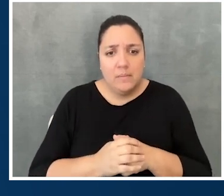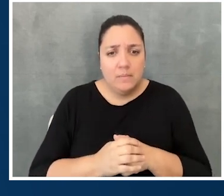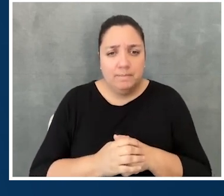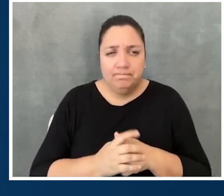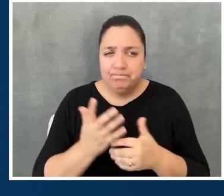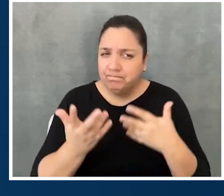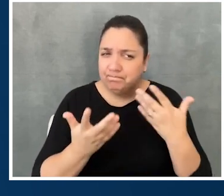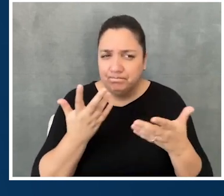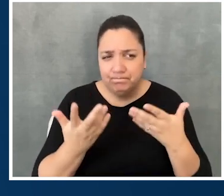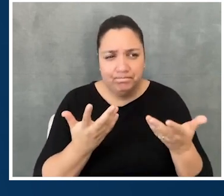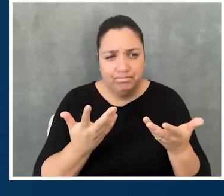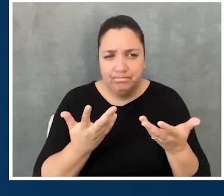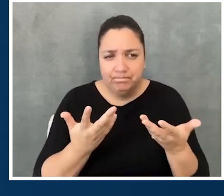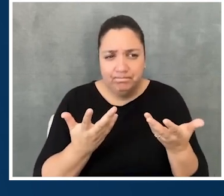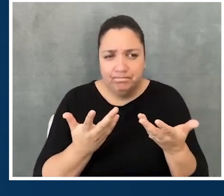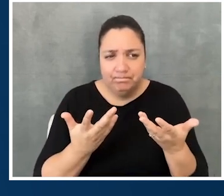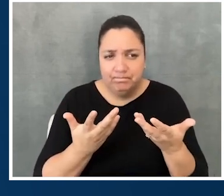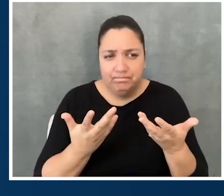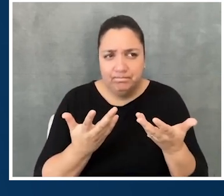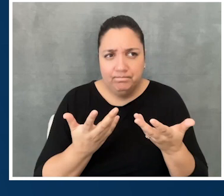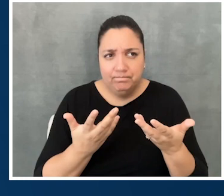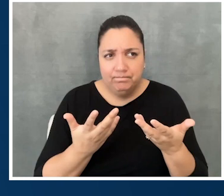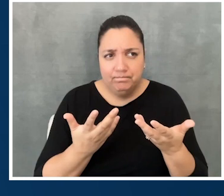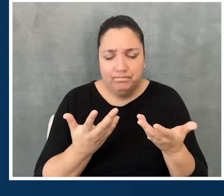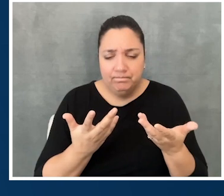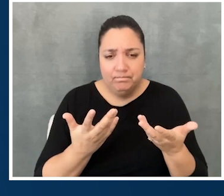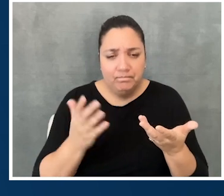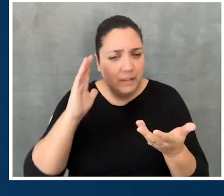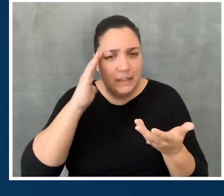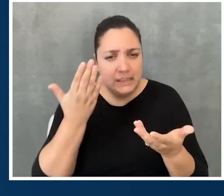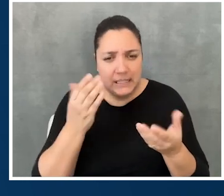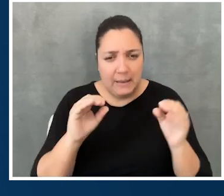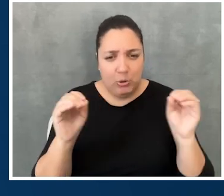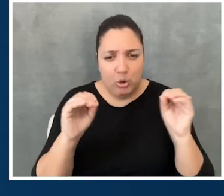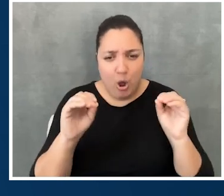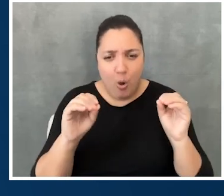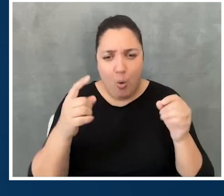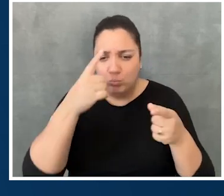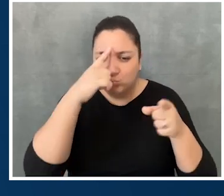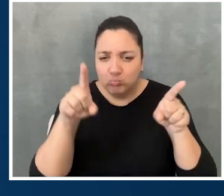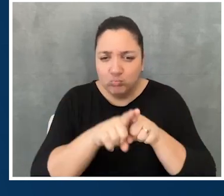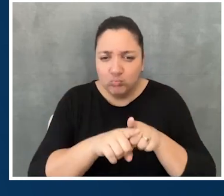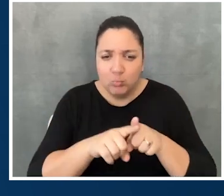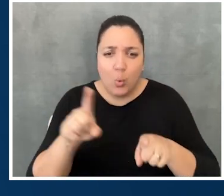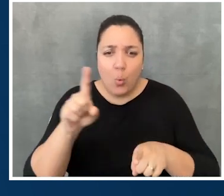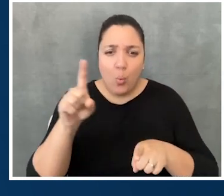where there isn't necessarily a consensus on where the focus should be, right? And I feel like that has happened